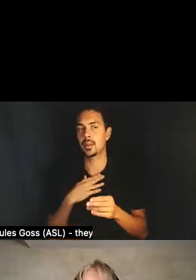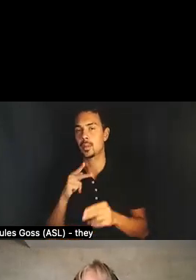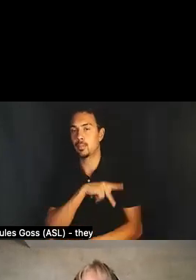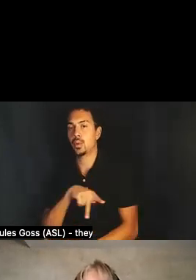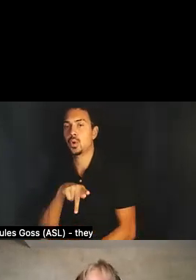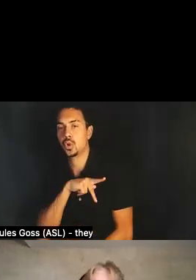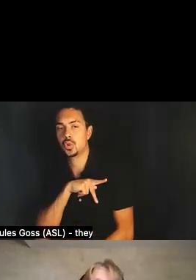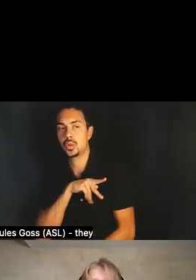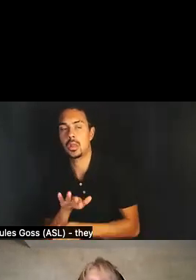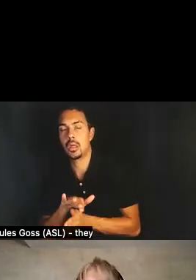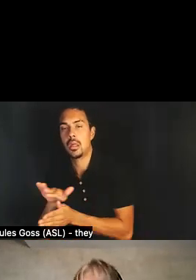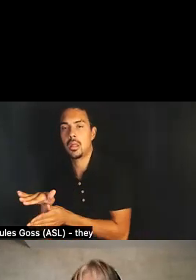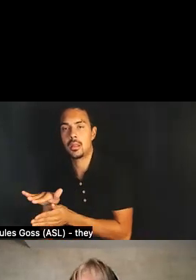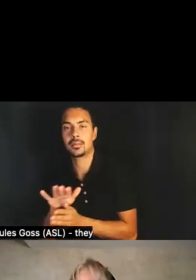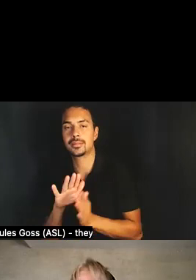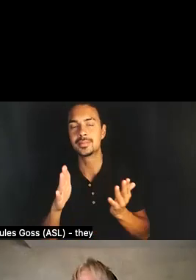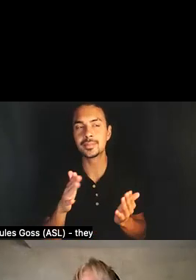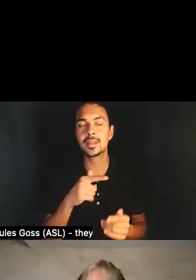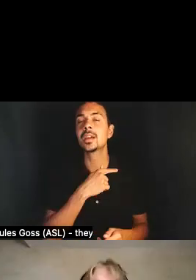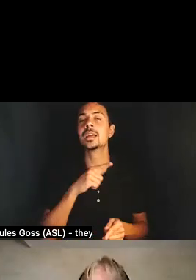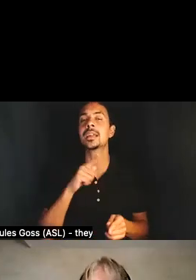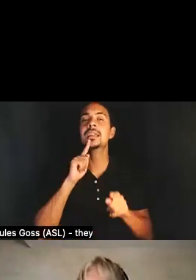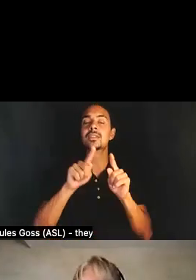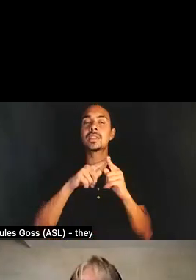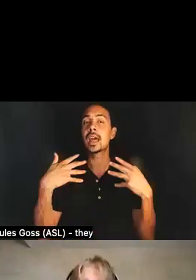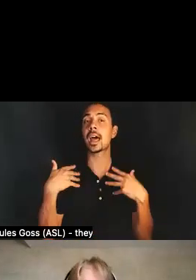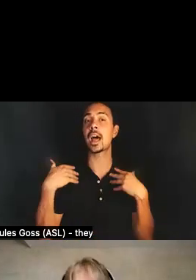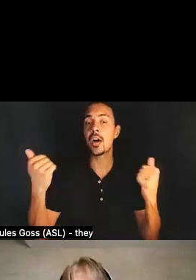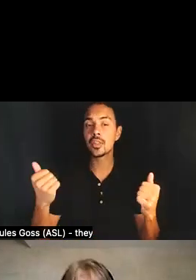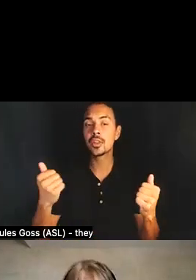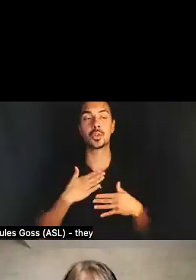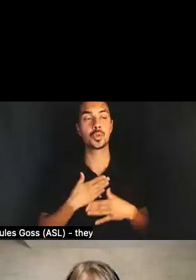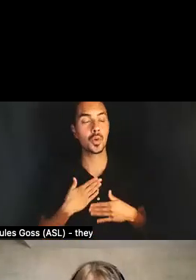Etc., etc.